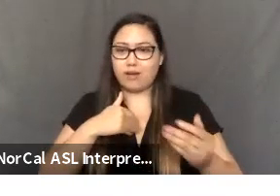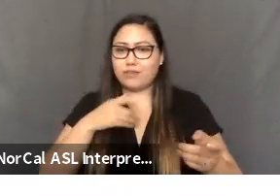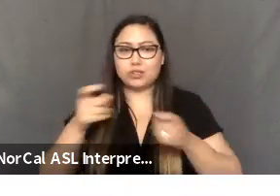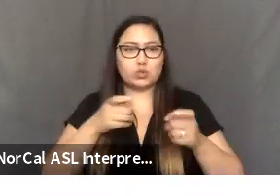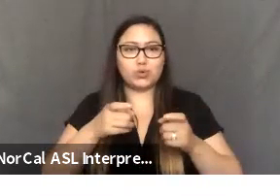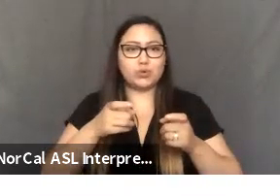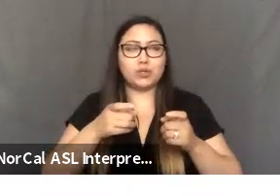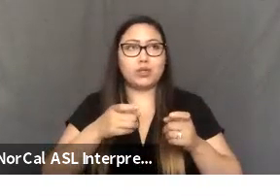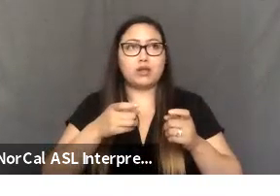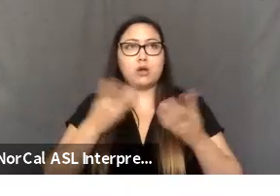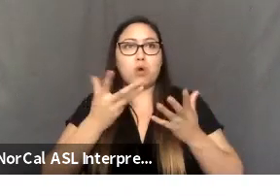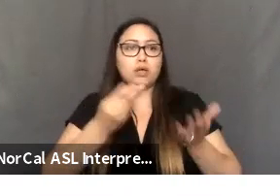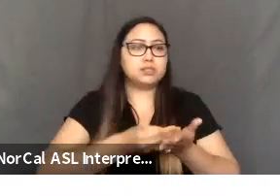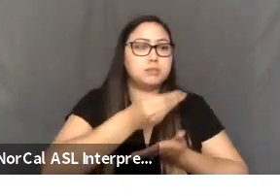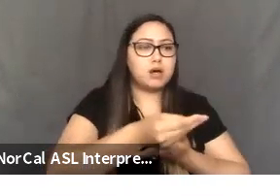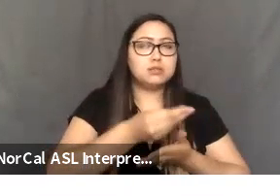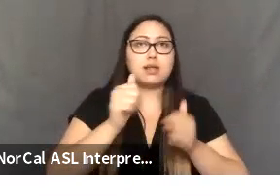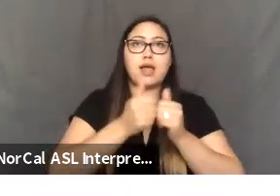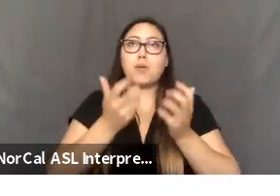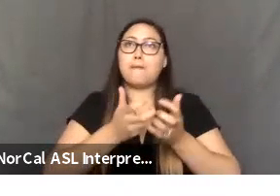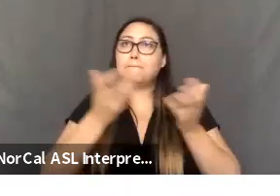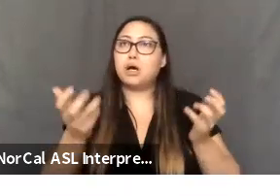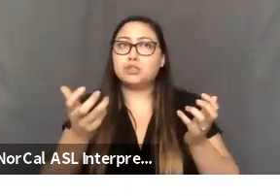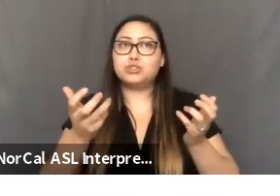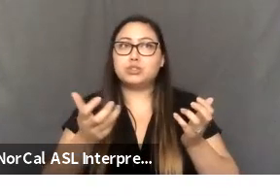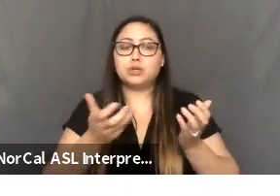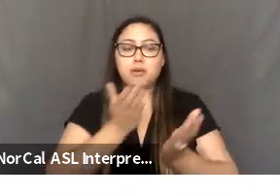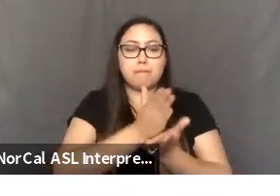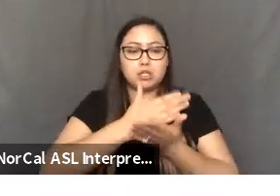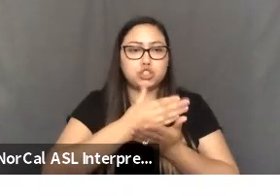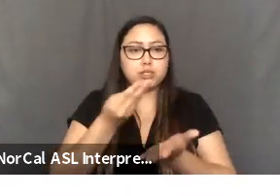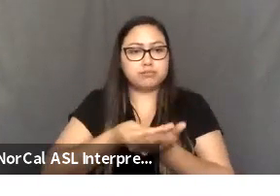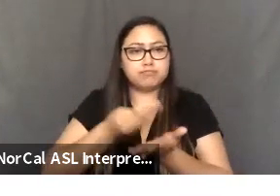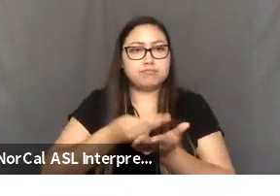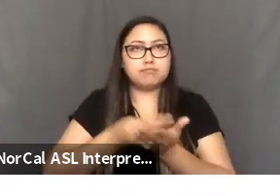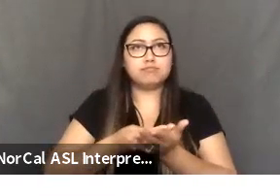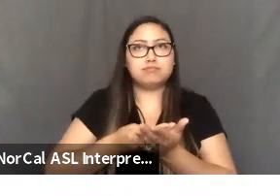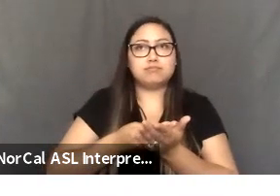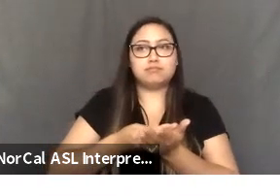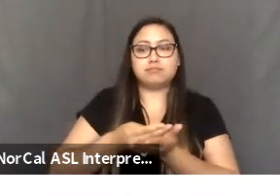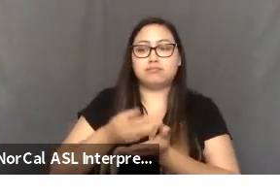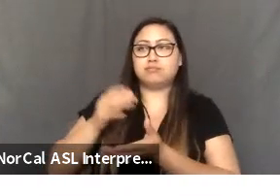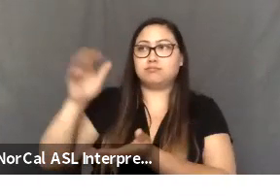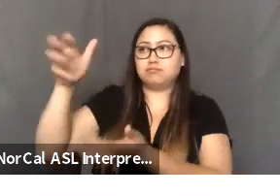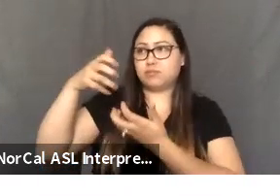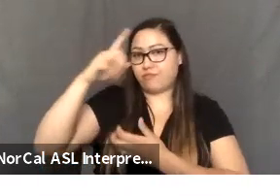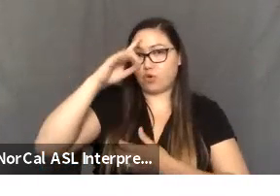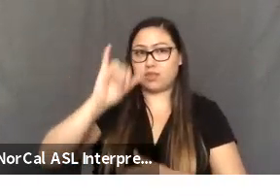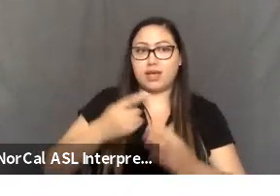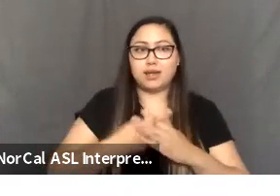purchased or how much of a budget was allocated for these initiatives. We can always use more